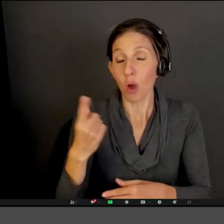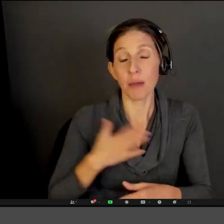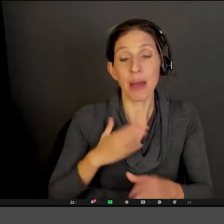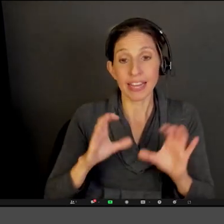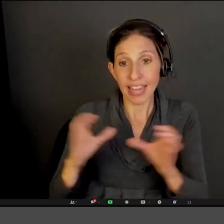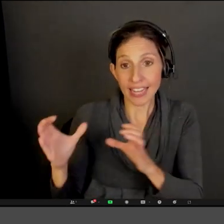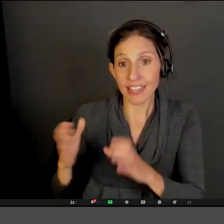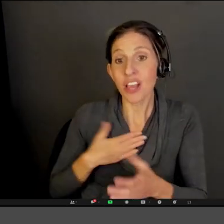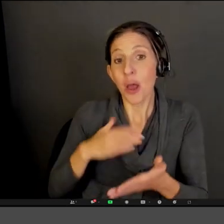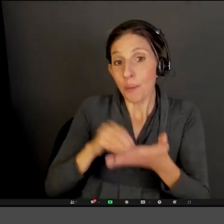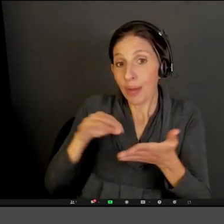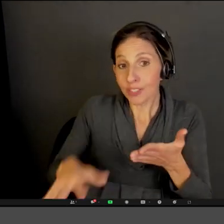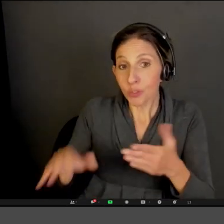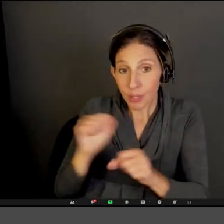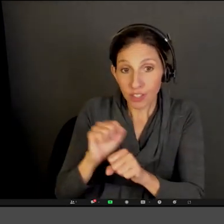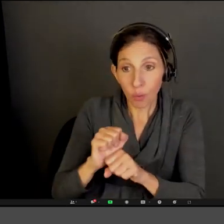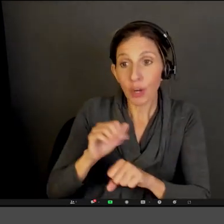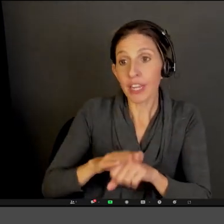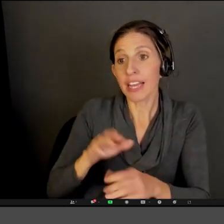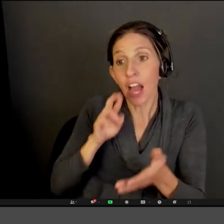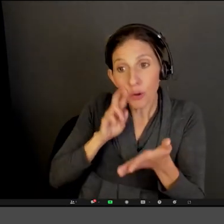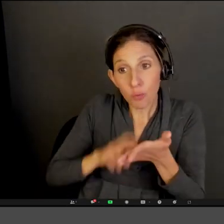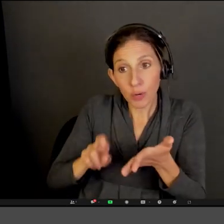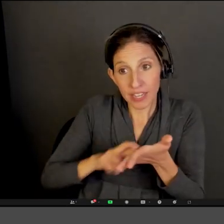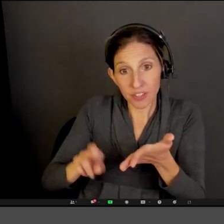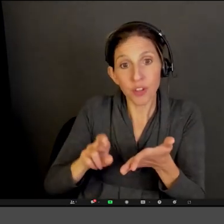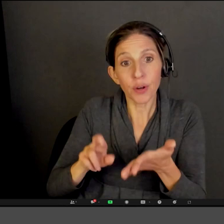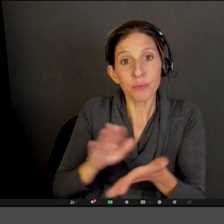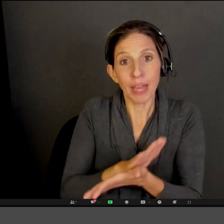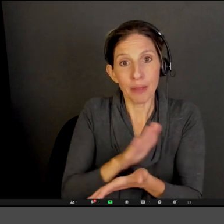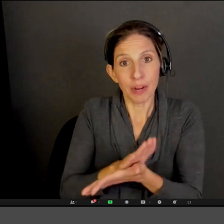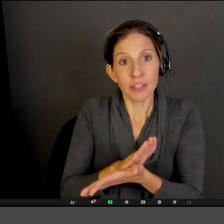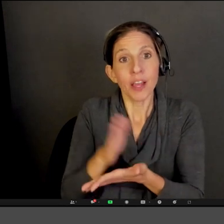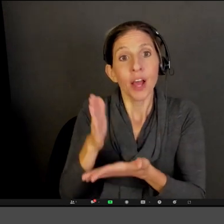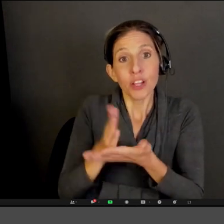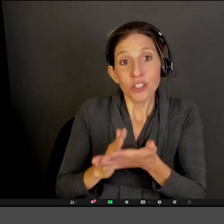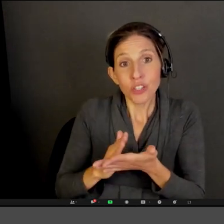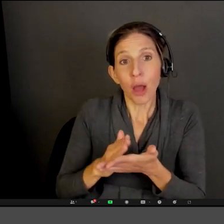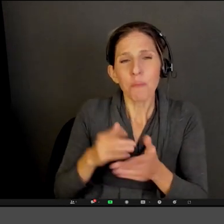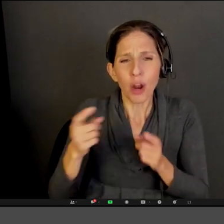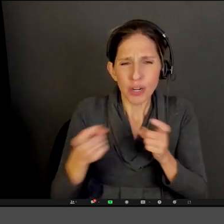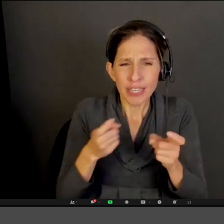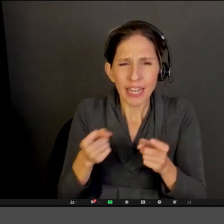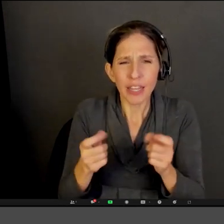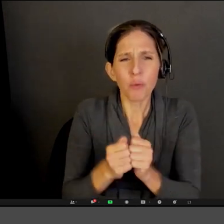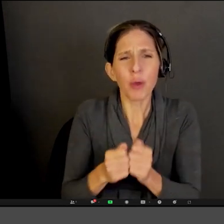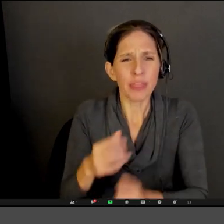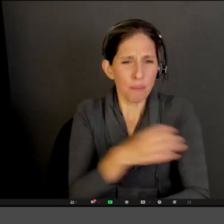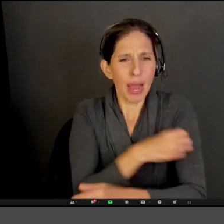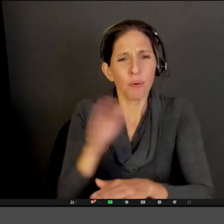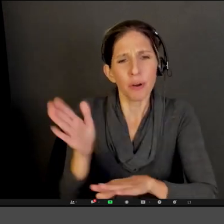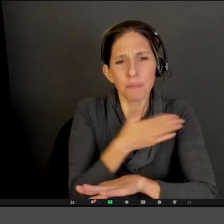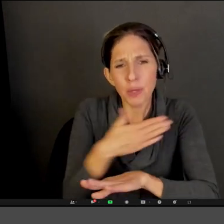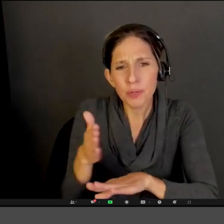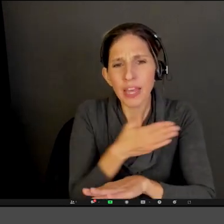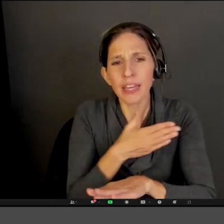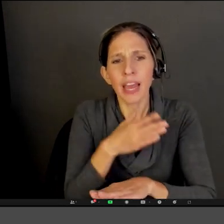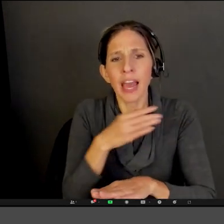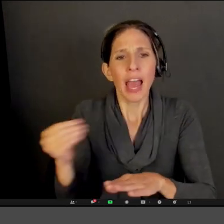SOME OF THOSE PAPERS ARE DEALING WITH THE POWER OF MUSIC IN MOBILIZING AND ORGANIZING THE MOVEMENT FREEDOM SONGS.